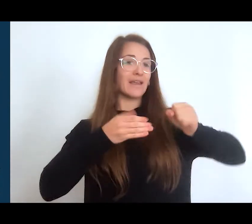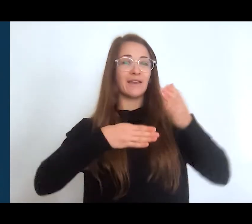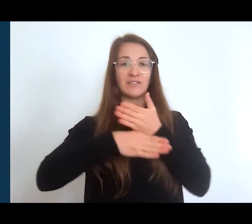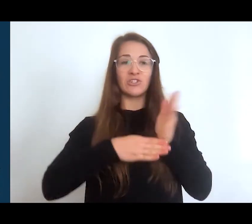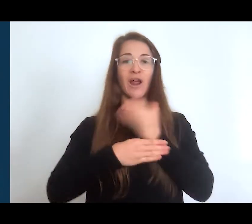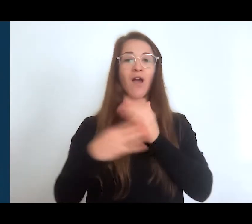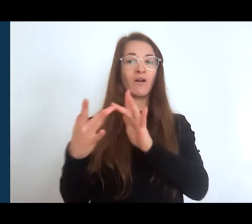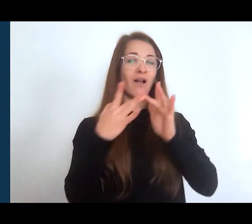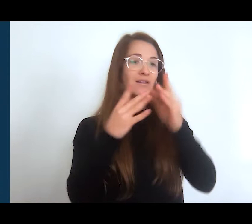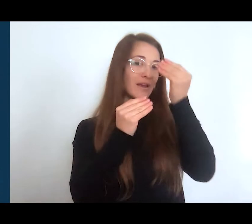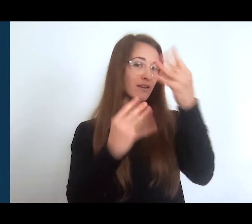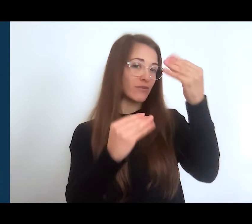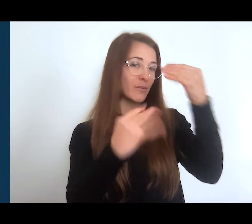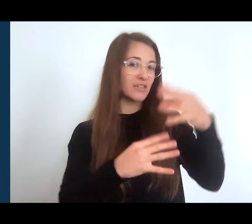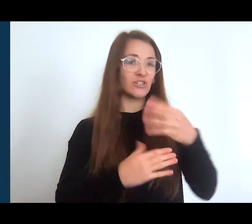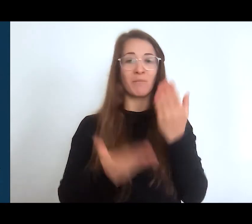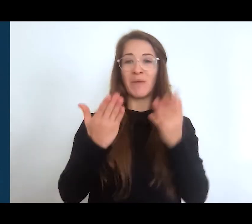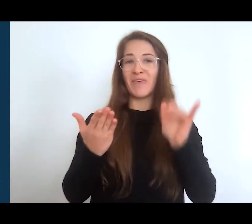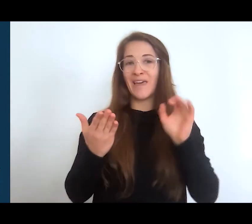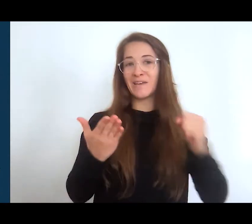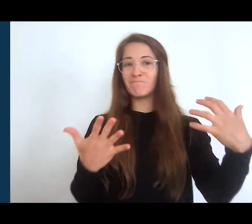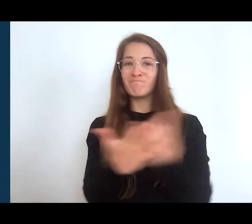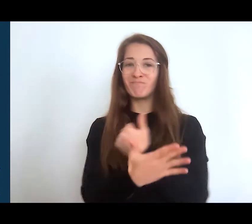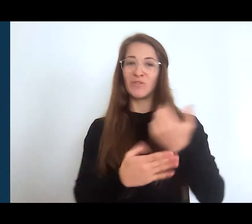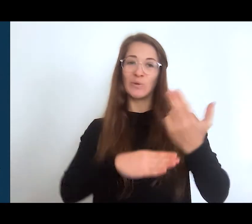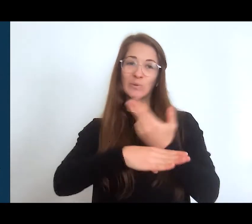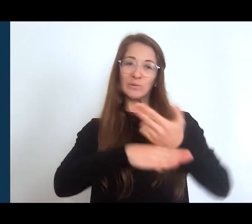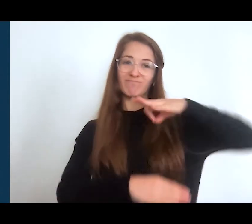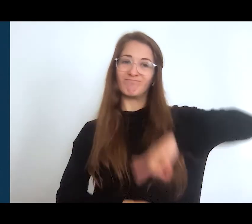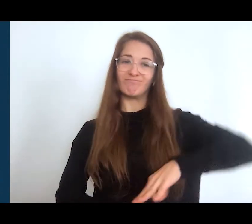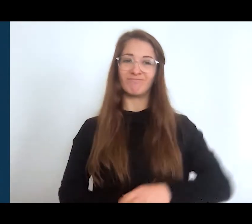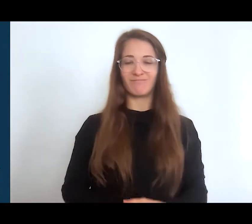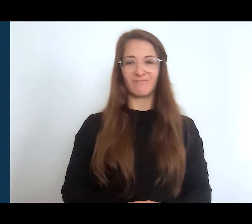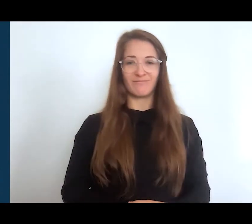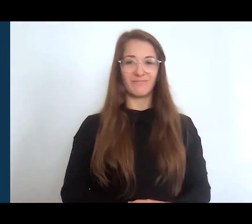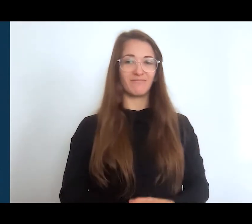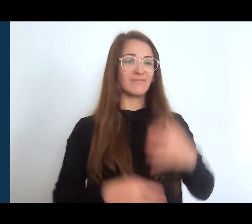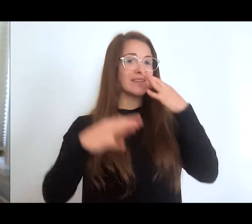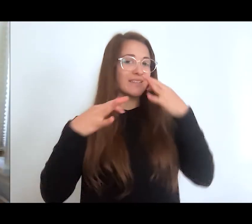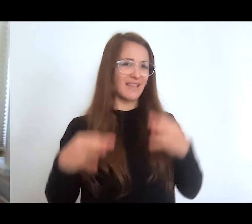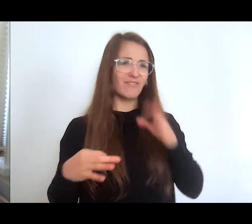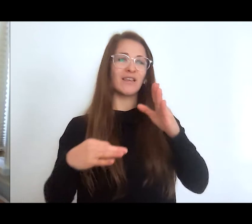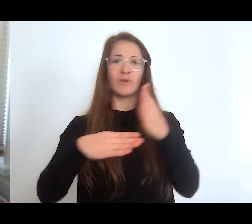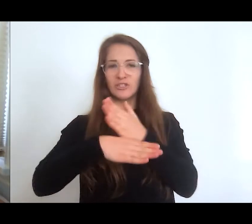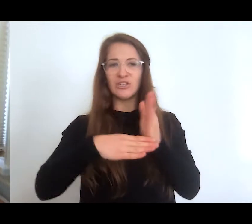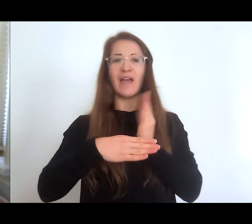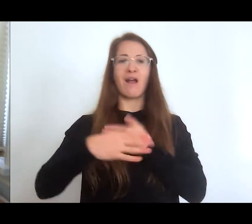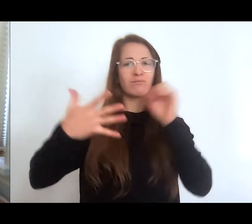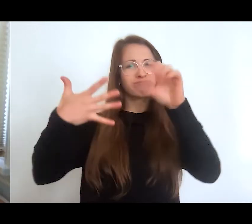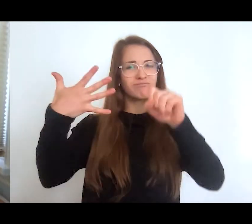HOPEFULLY AT THE END WE'LL SHARE OUR CONTACT INFORMATION AND PERHAPS THAT COULD BE USEFUL. ABSOLUTELY.